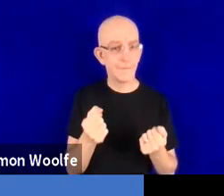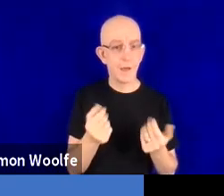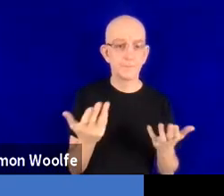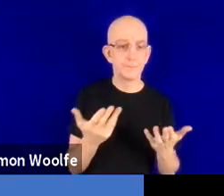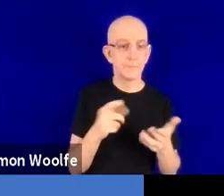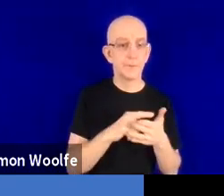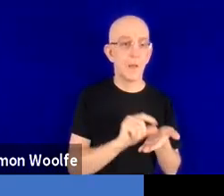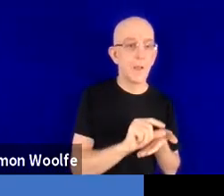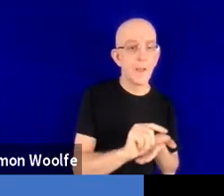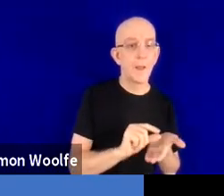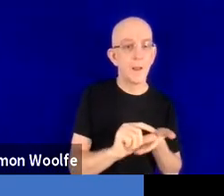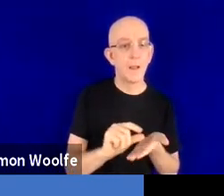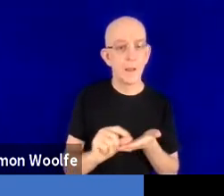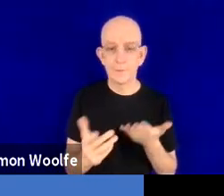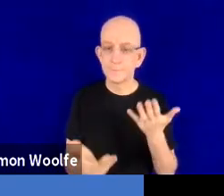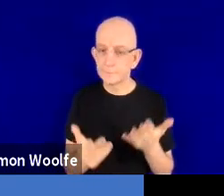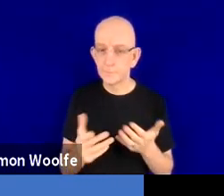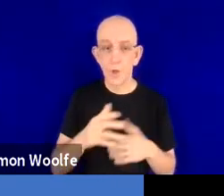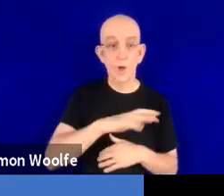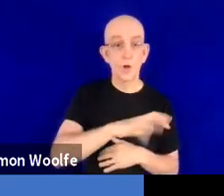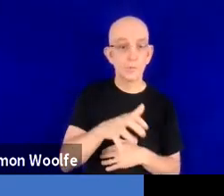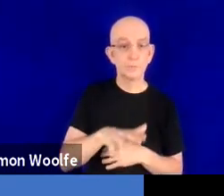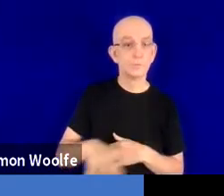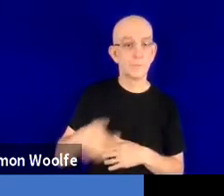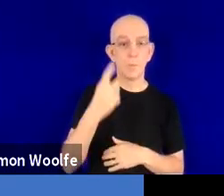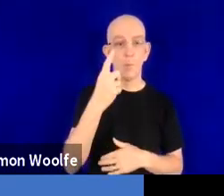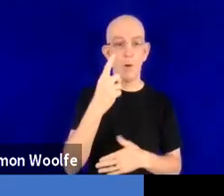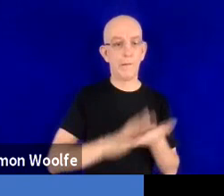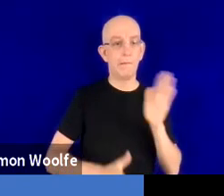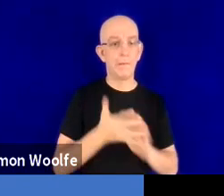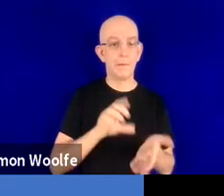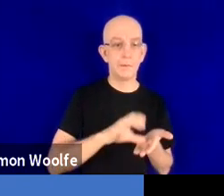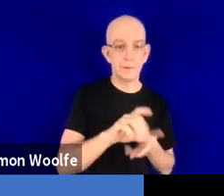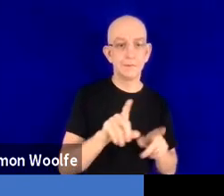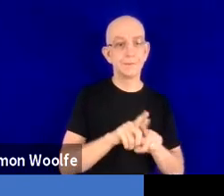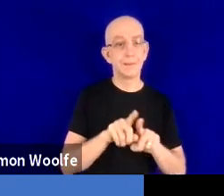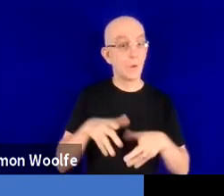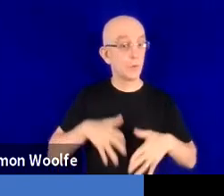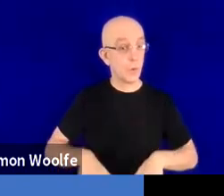The horizontal expansion that's increasing the coverage of schemes was a lot less common, and I'll come back to that